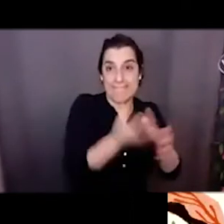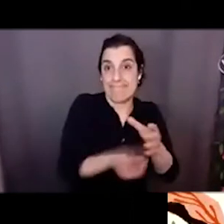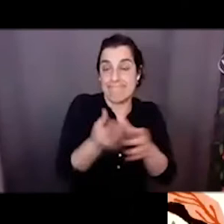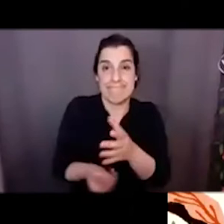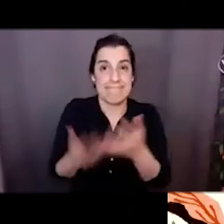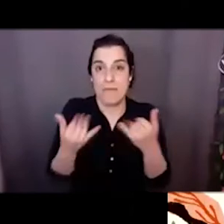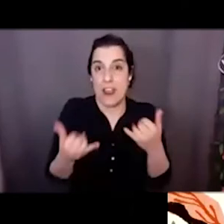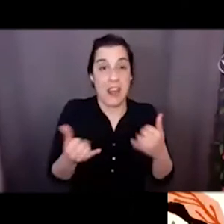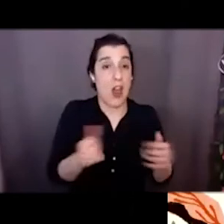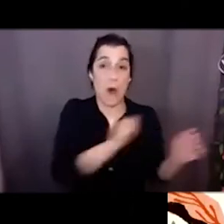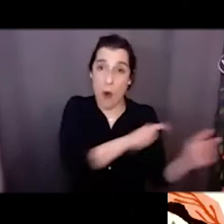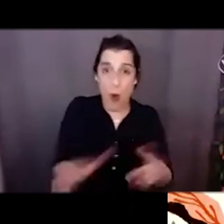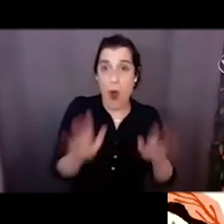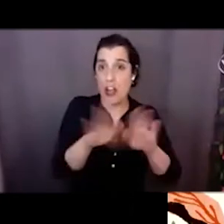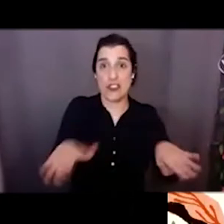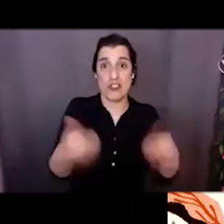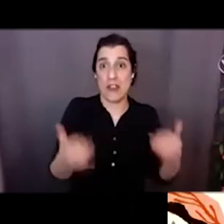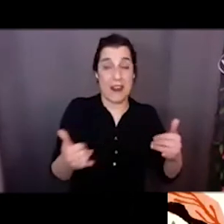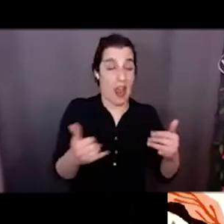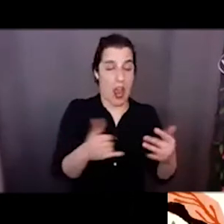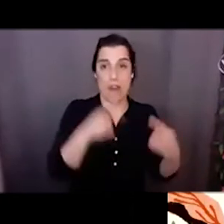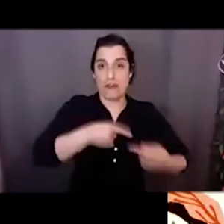As we move online and patchwork together and education.